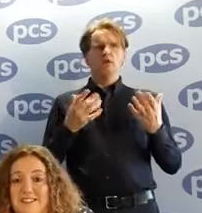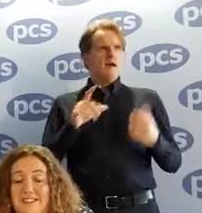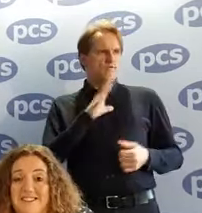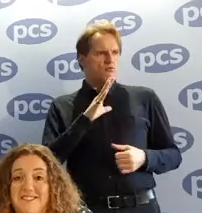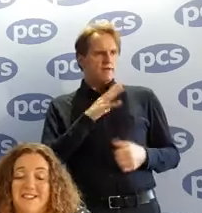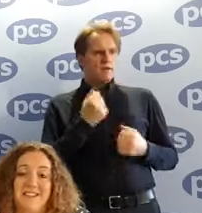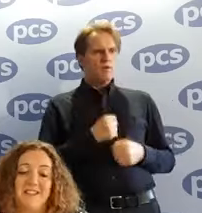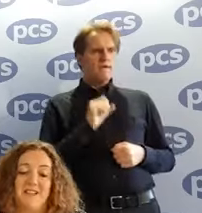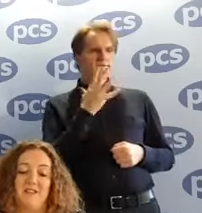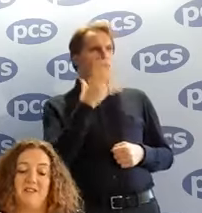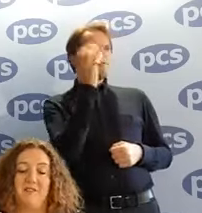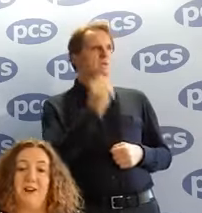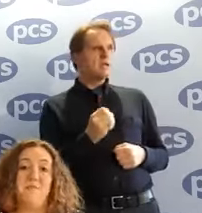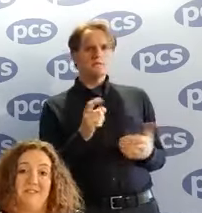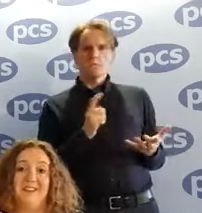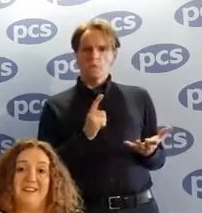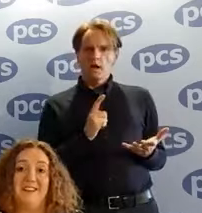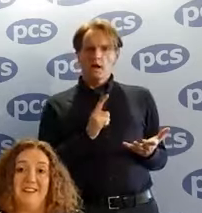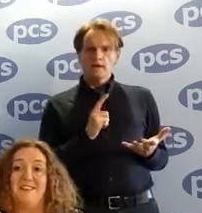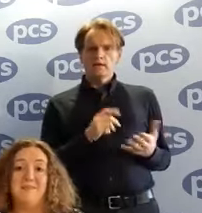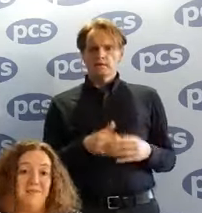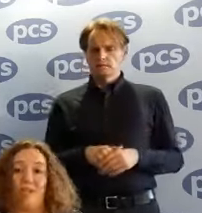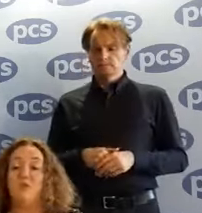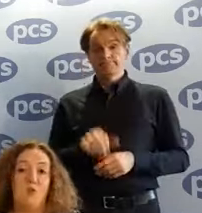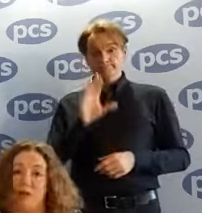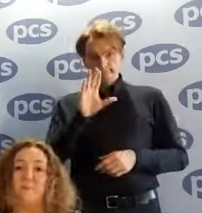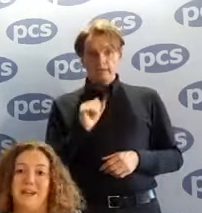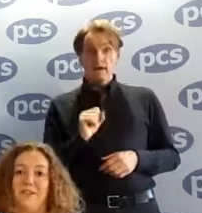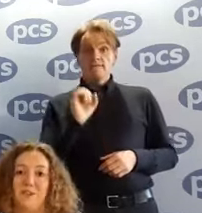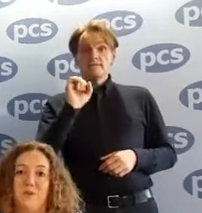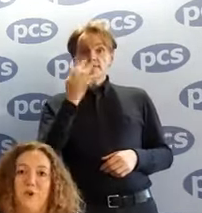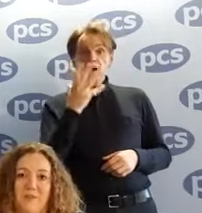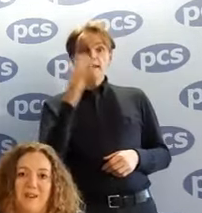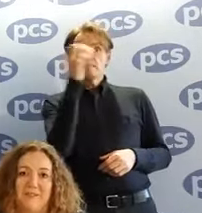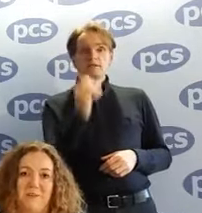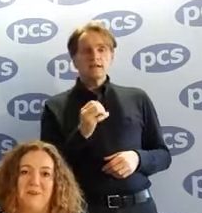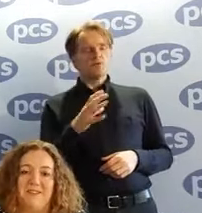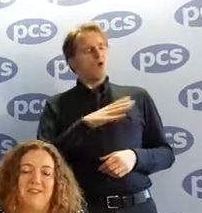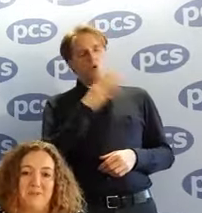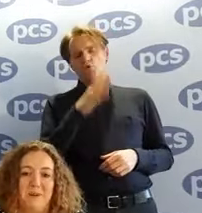that is to say that the 5% is something you already banked, you've got that 5% as